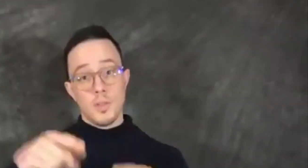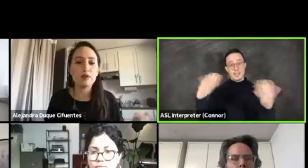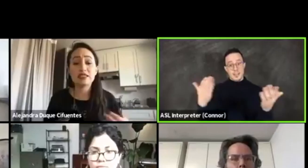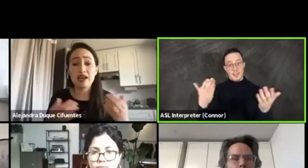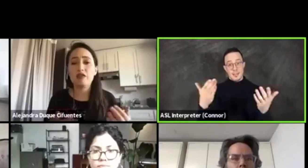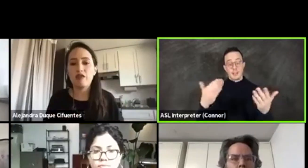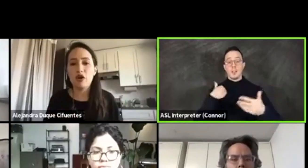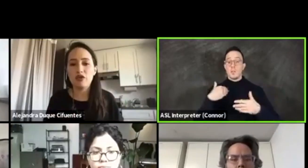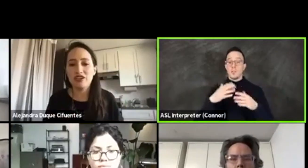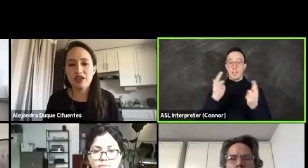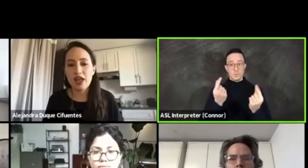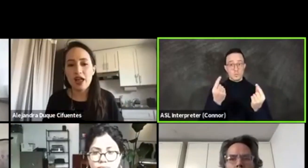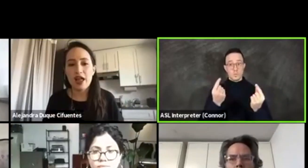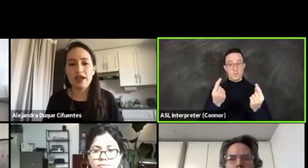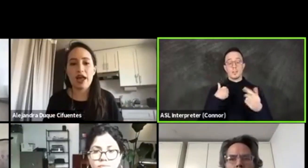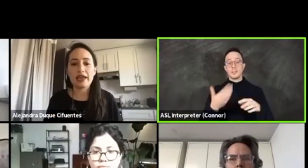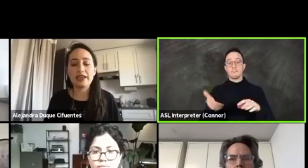TO -- LIKE, -- LET'S GET ON THE PHONE, AND I NEED